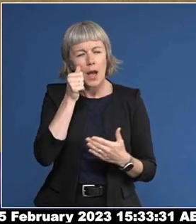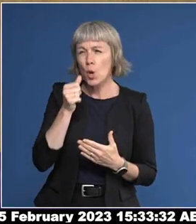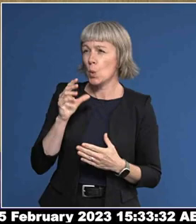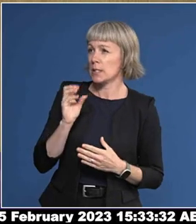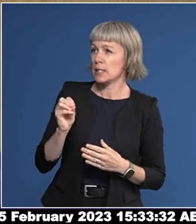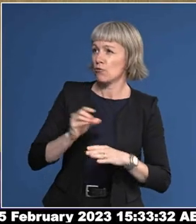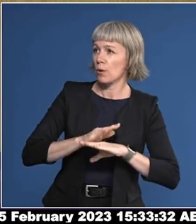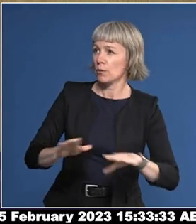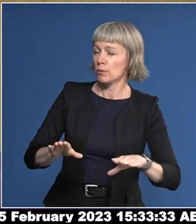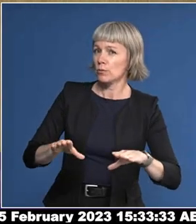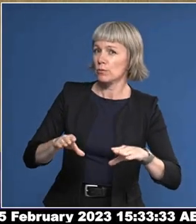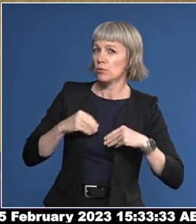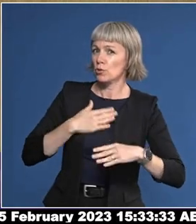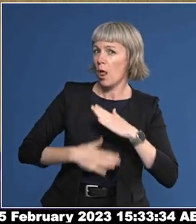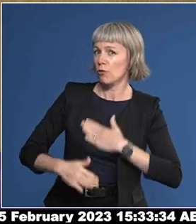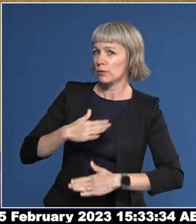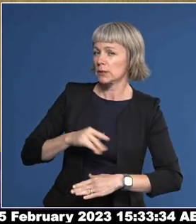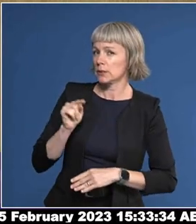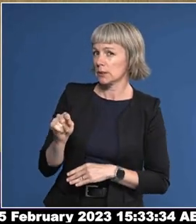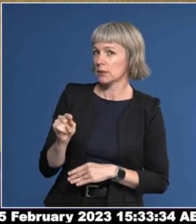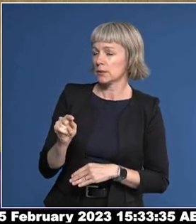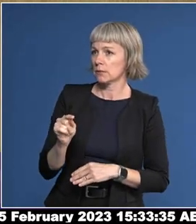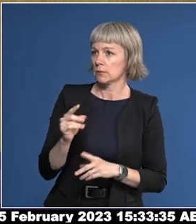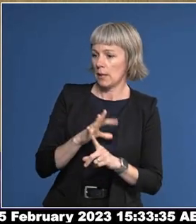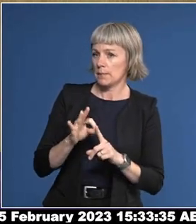And we are just about to turn to those, the Zero-Tolerance Initiative.